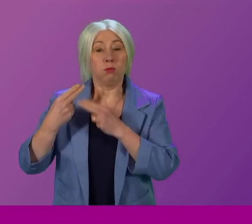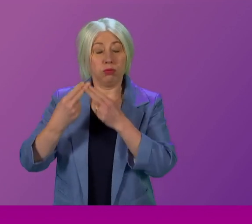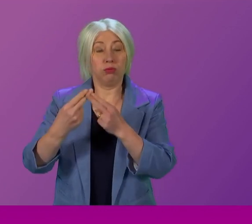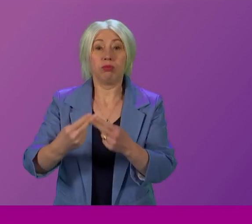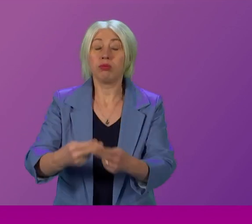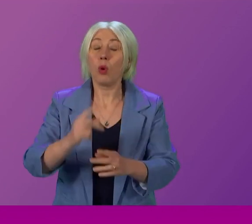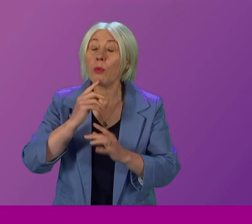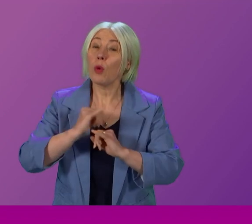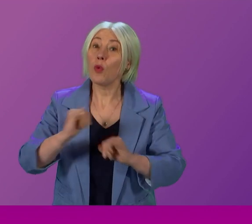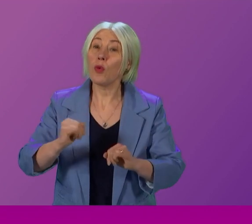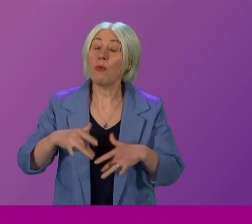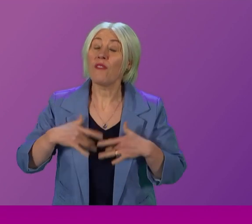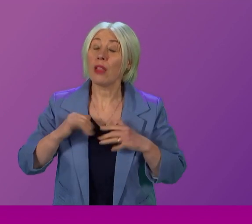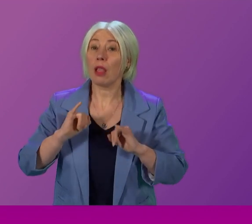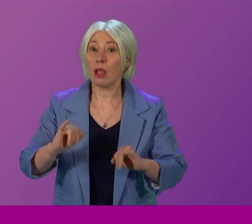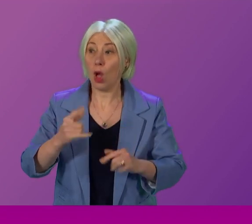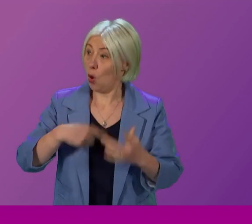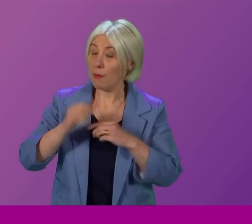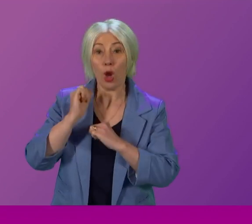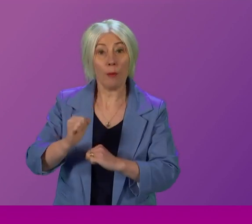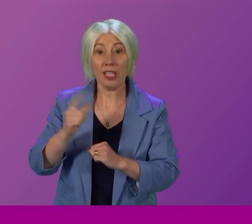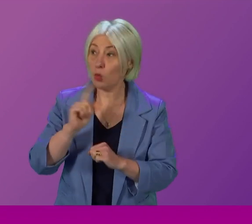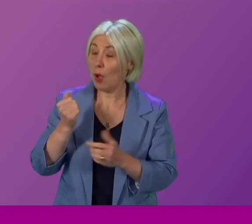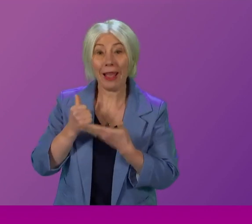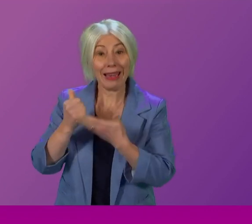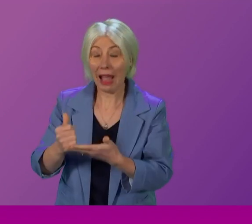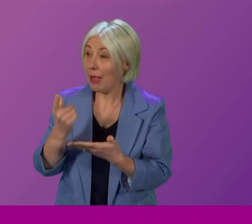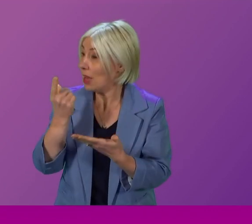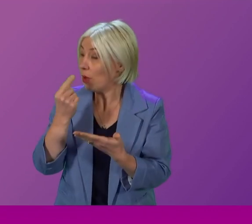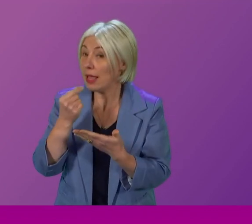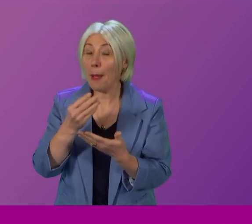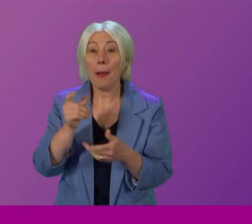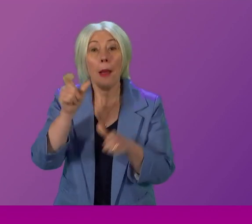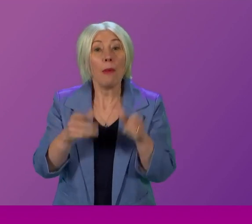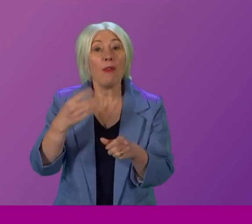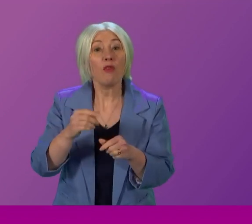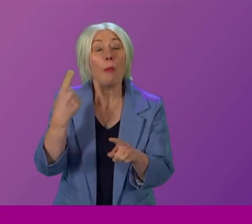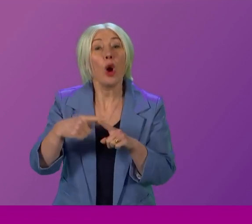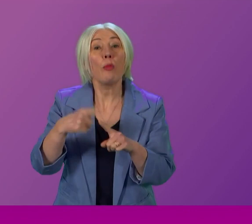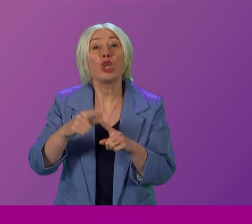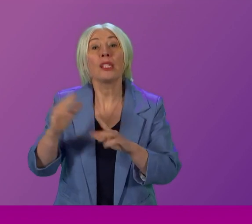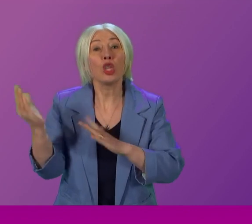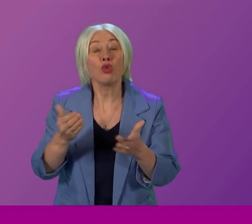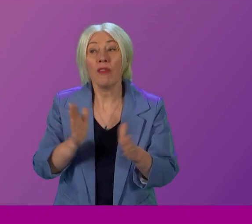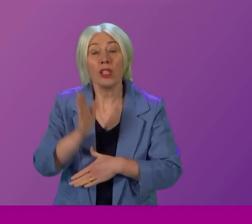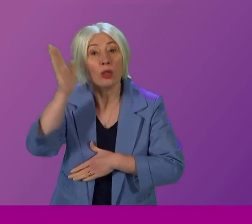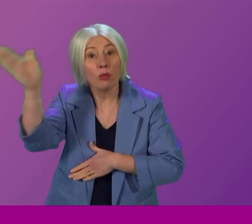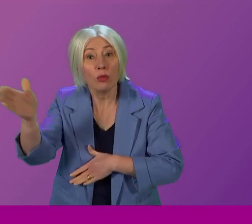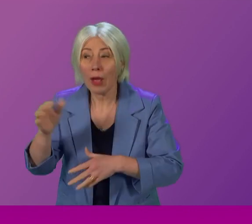are committed to doing all that we can to help. Members of our emergency services have already been deployed to help with the search and rescue operation on the ground. Yesterday,